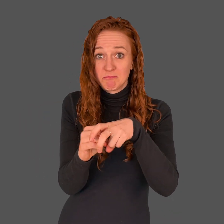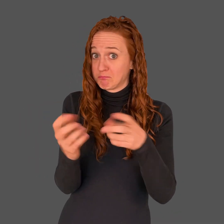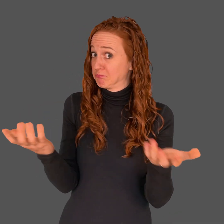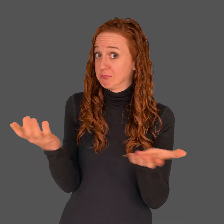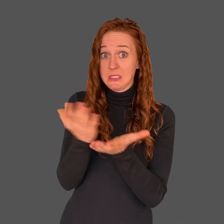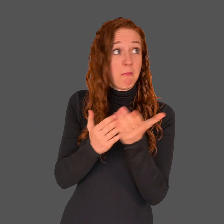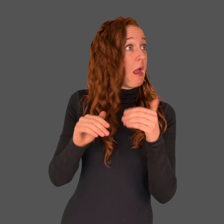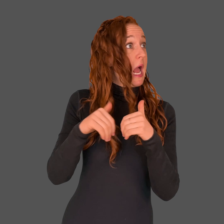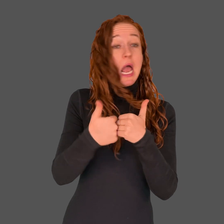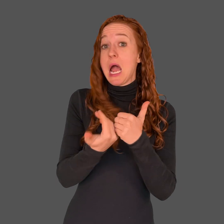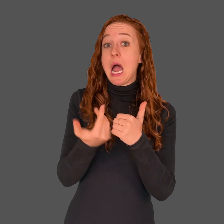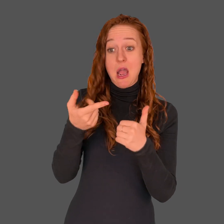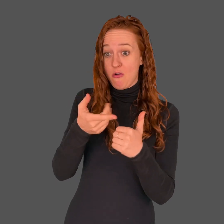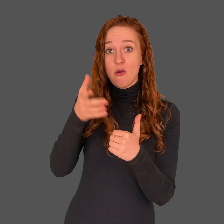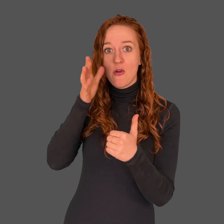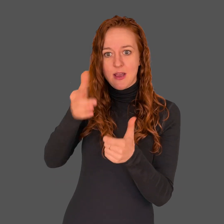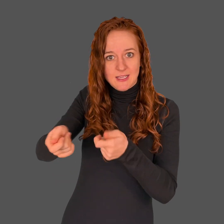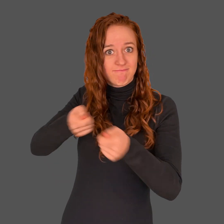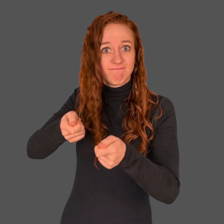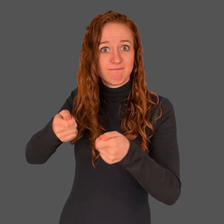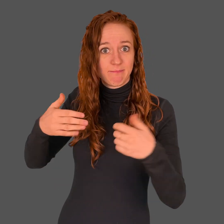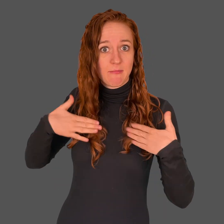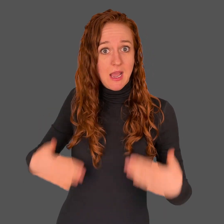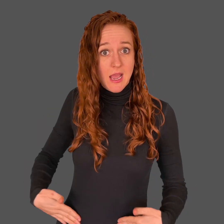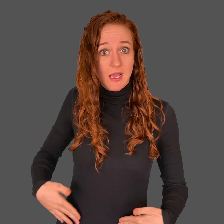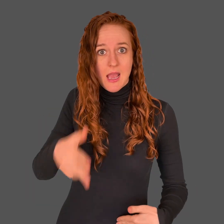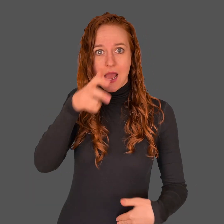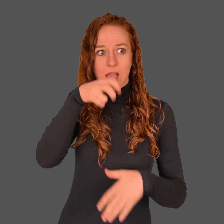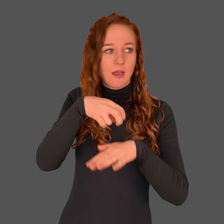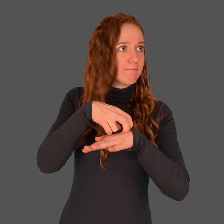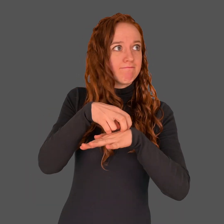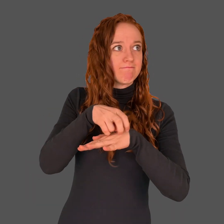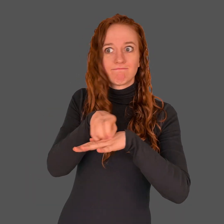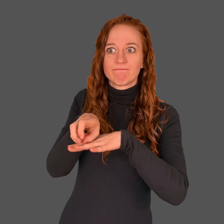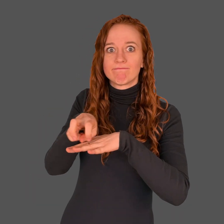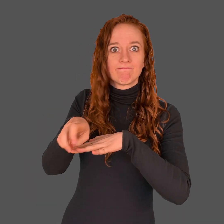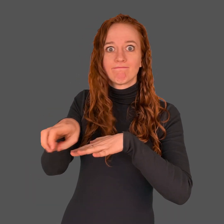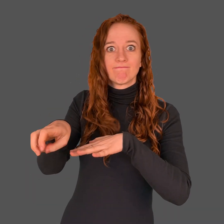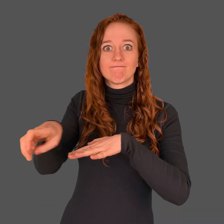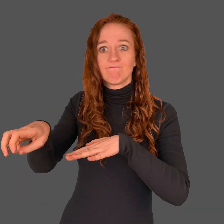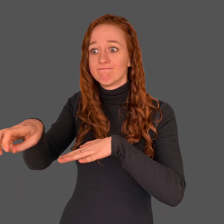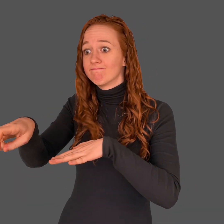Shortly after, by unknown mechanisms, it causes the ant to leave its colony.